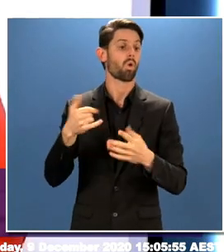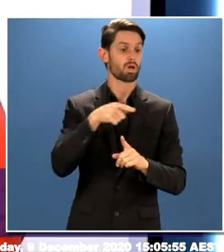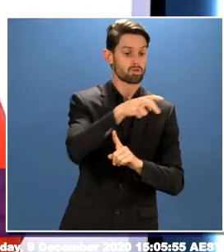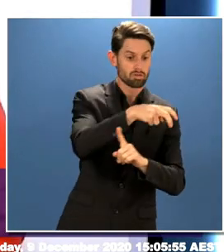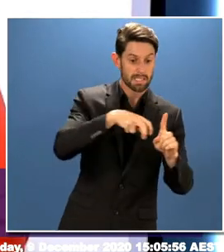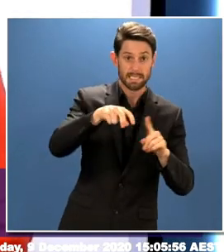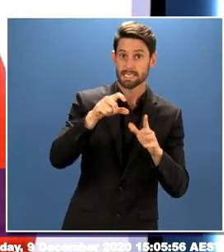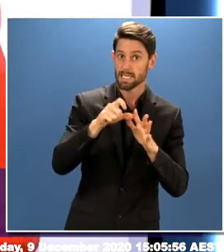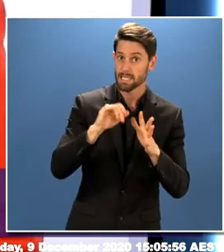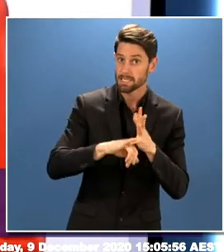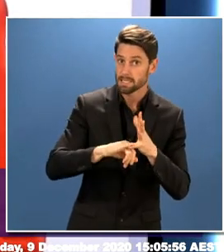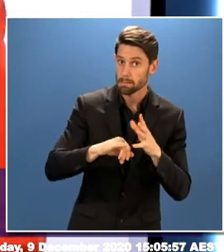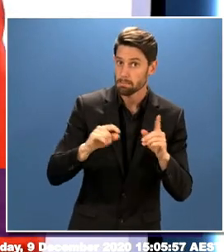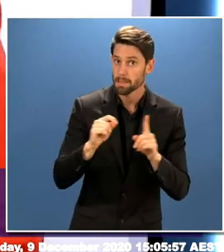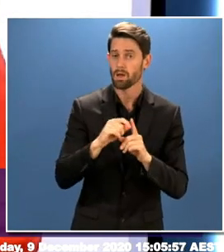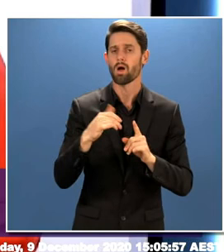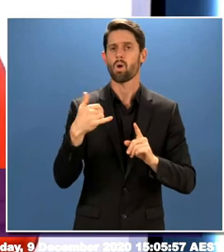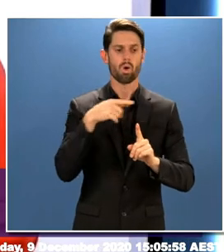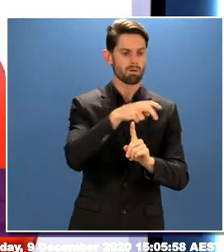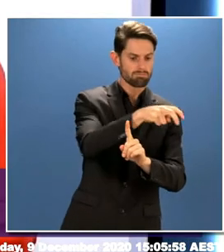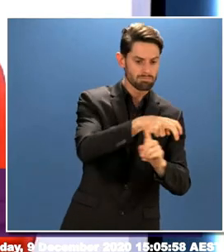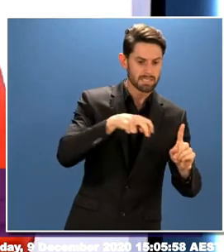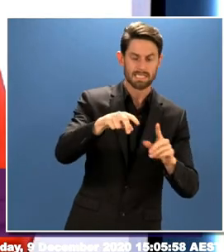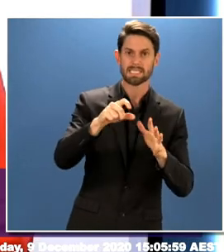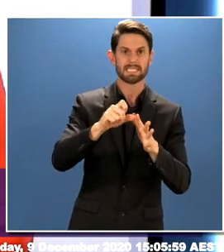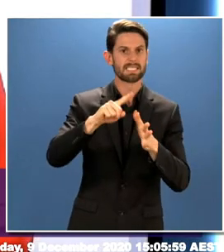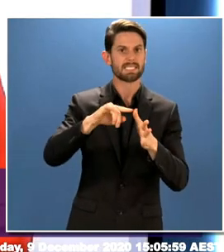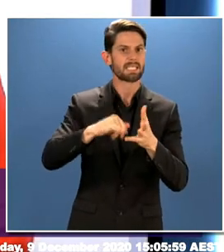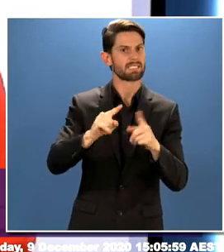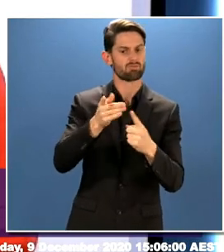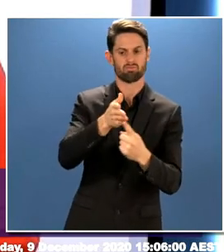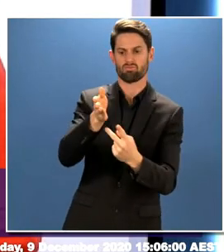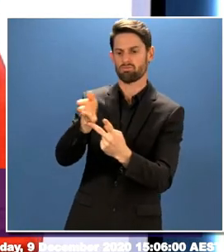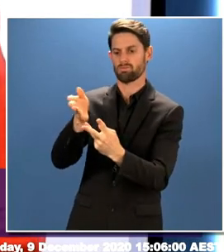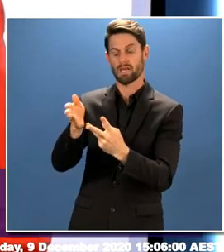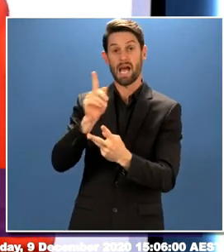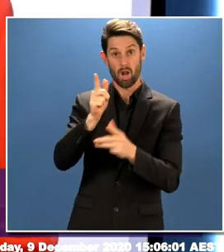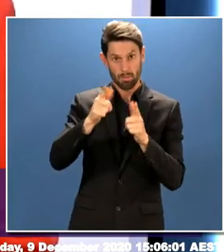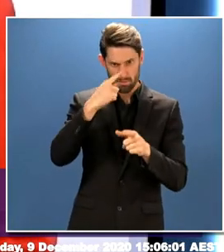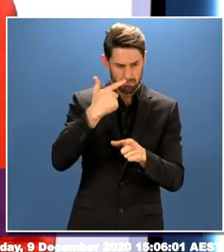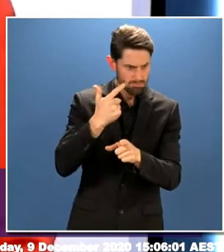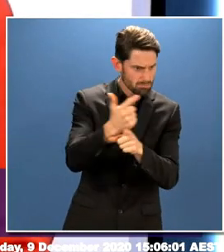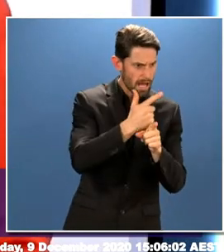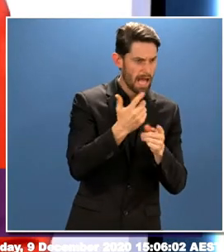to DES and or how does the NDIS fit into all of that if the person